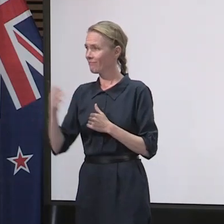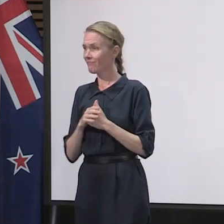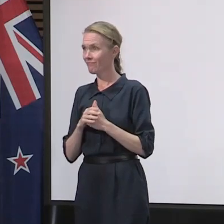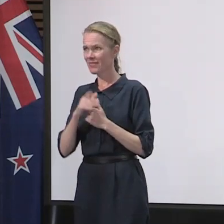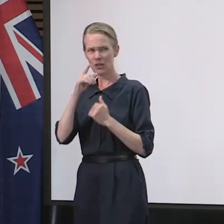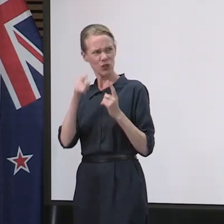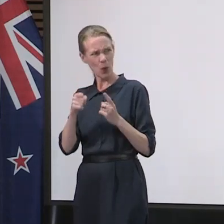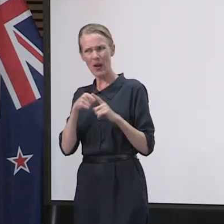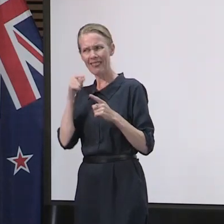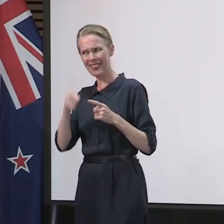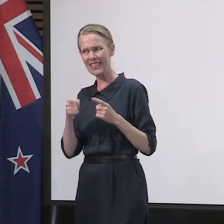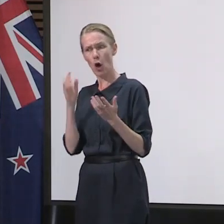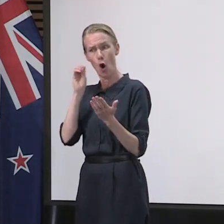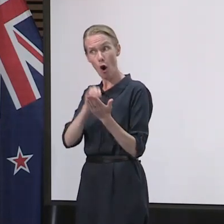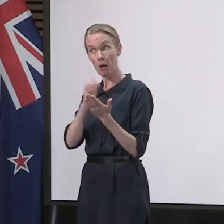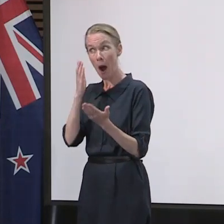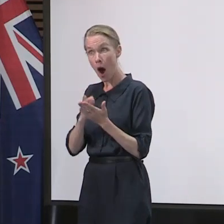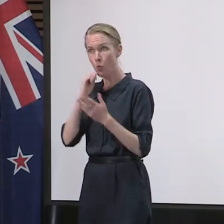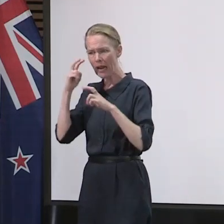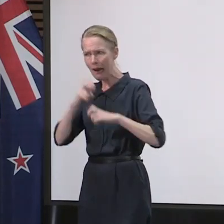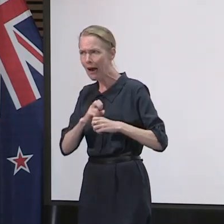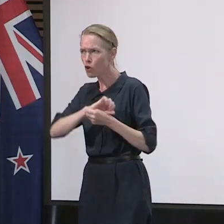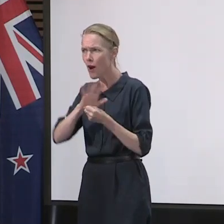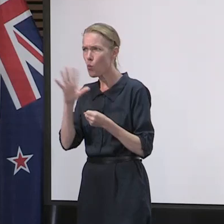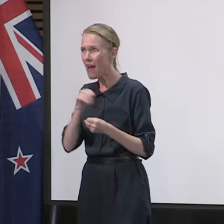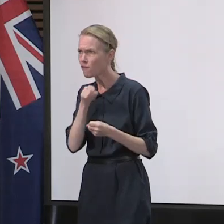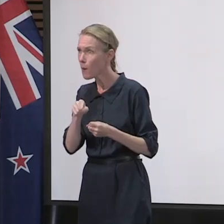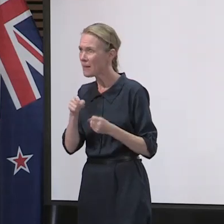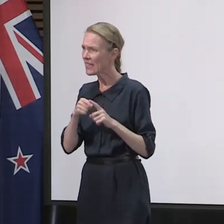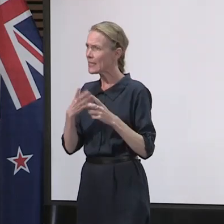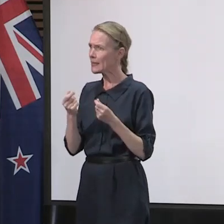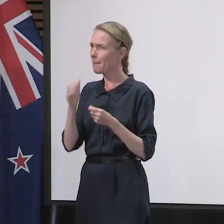resolution. That took quite a bit of negotiation to get resolution on.